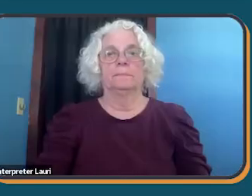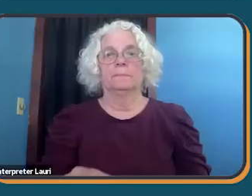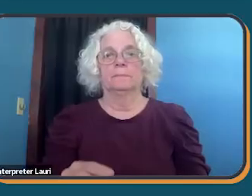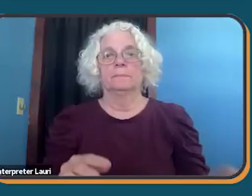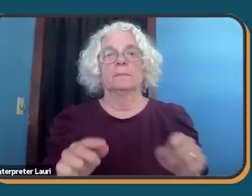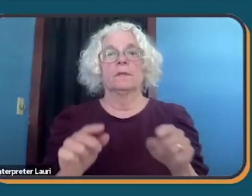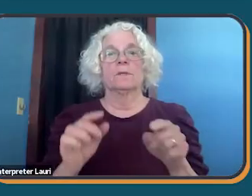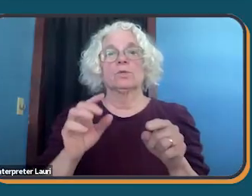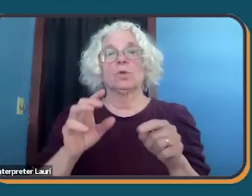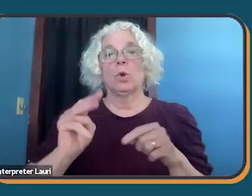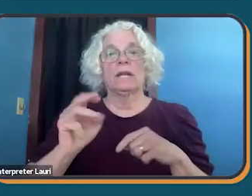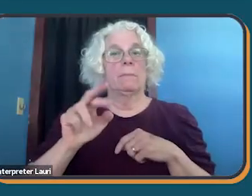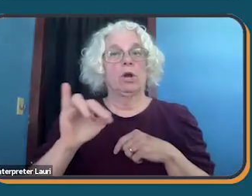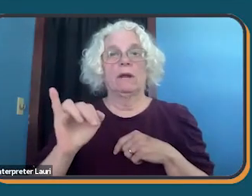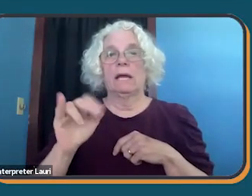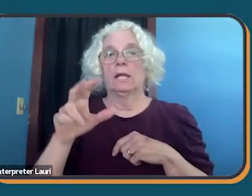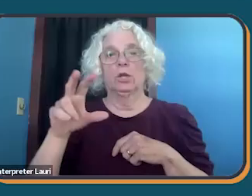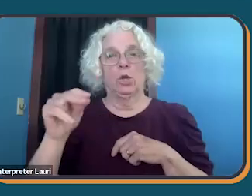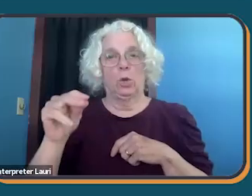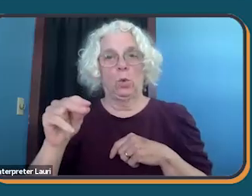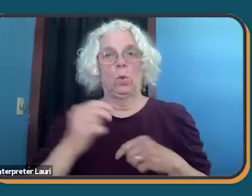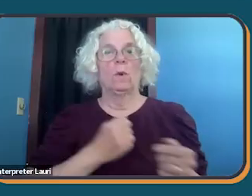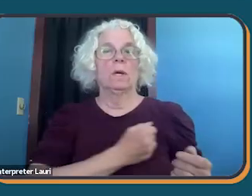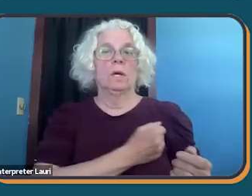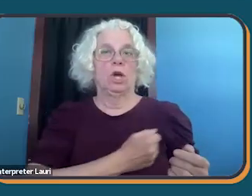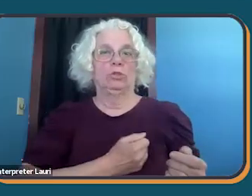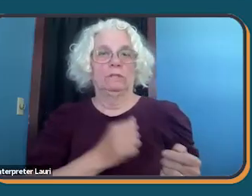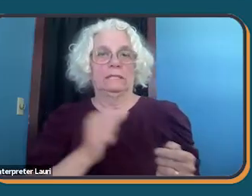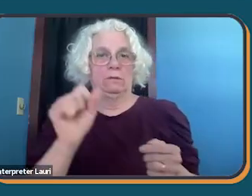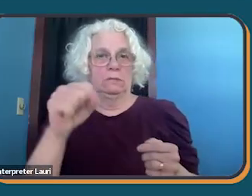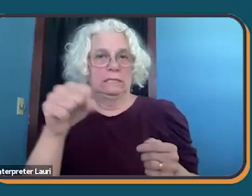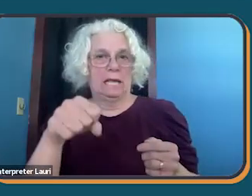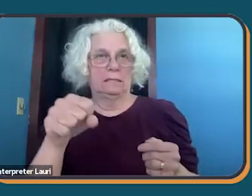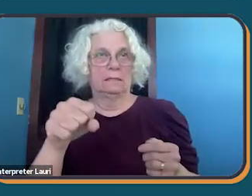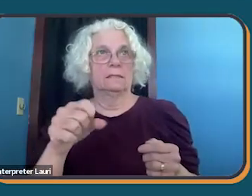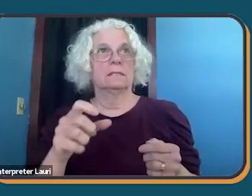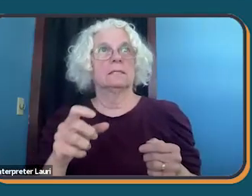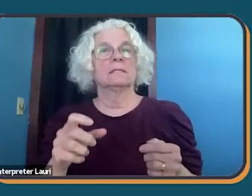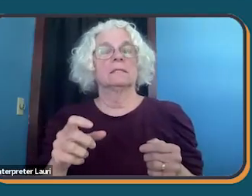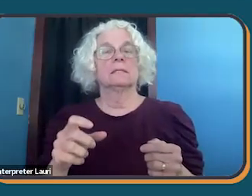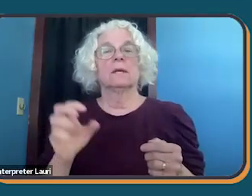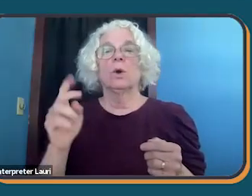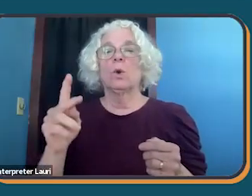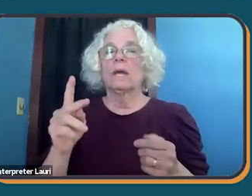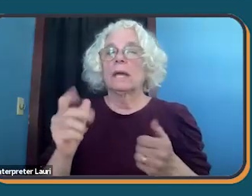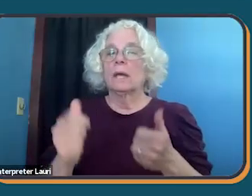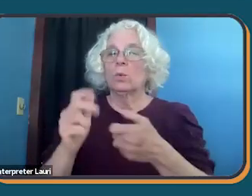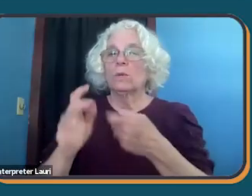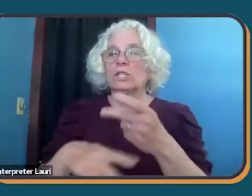What supports do you think you would need to do the breast MRI?